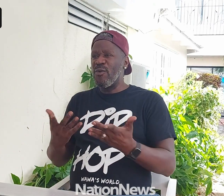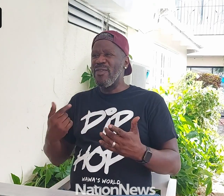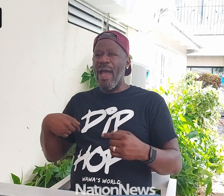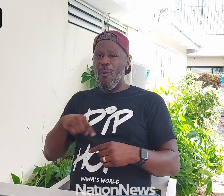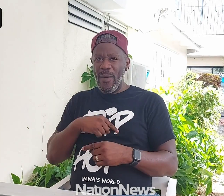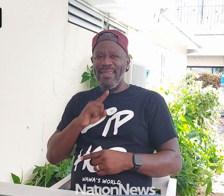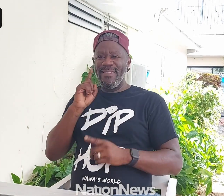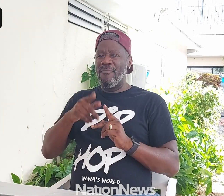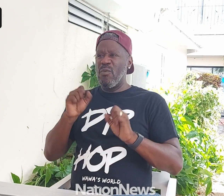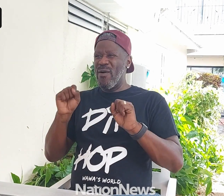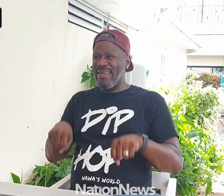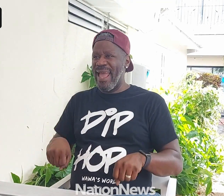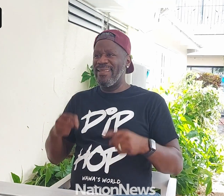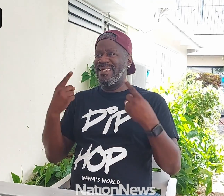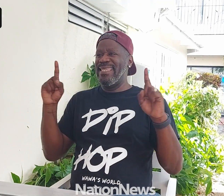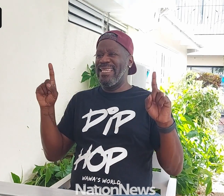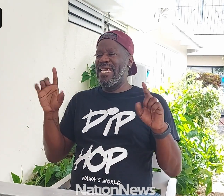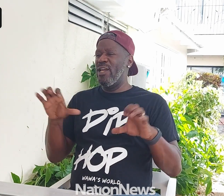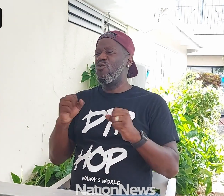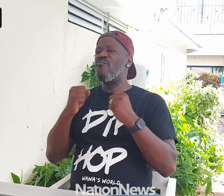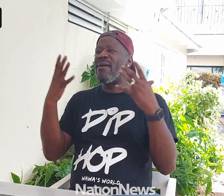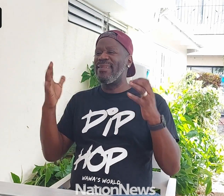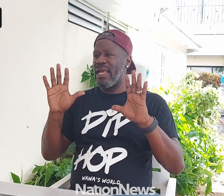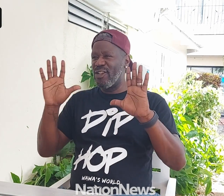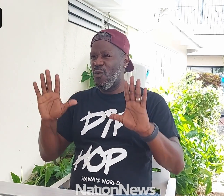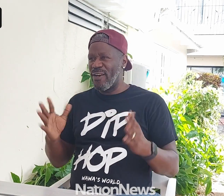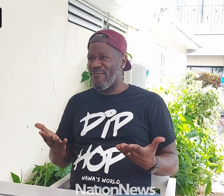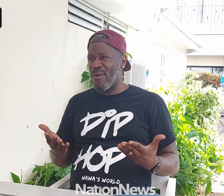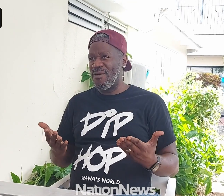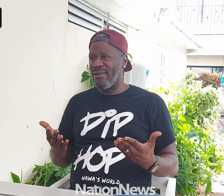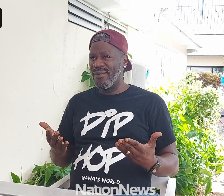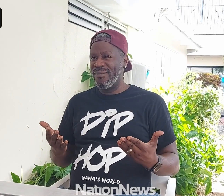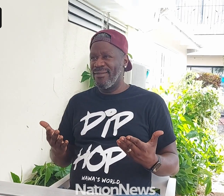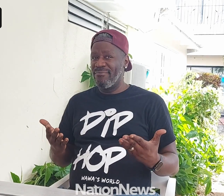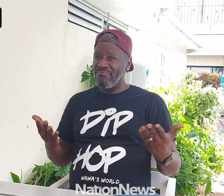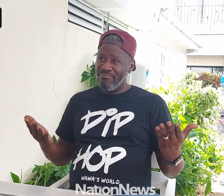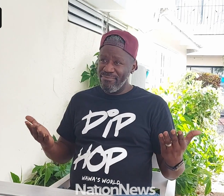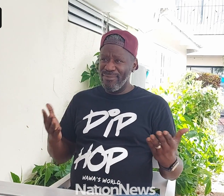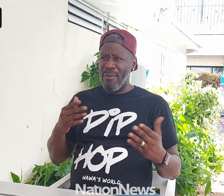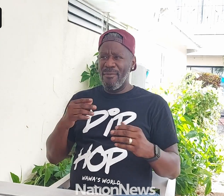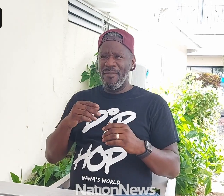want some access more communication and we can do it there's so many things that we are capable of